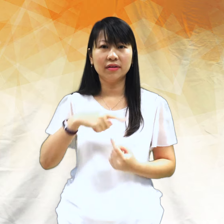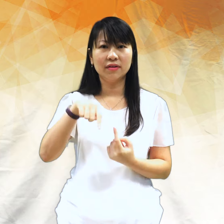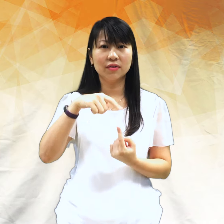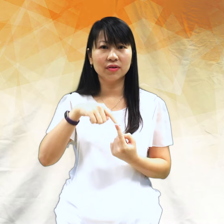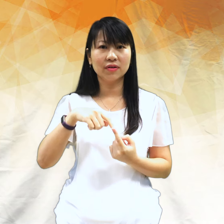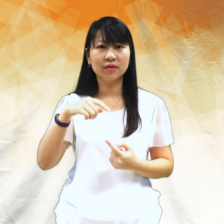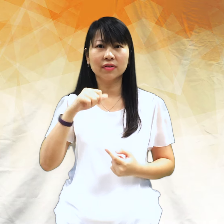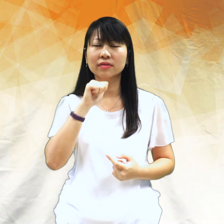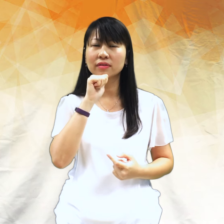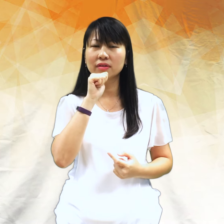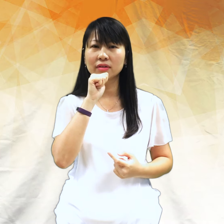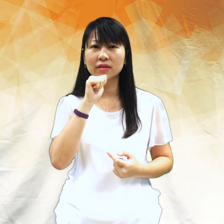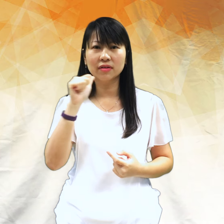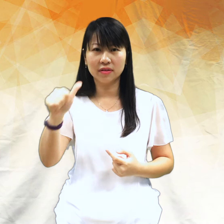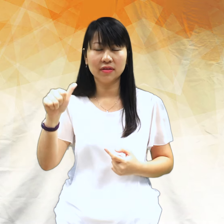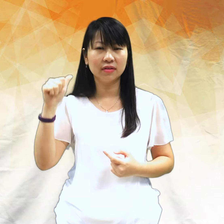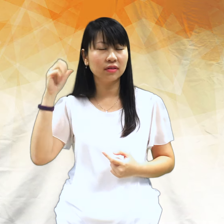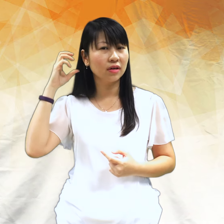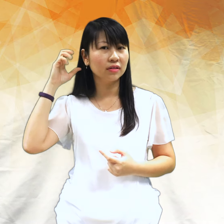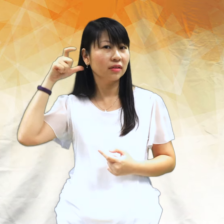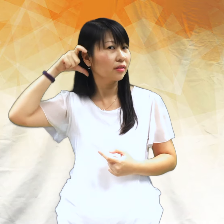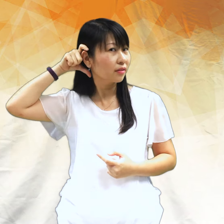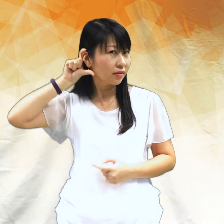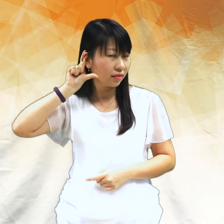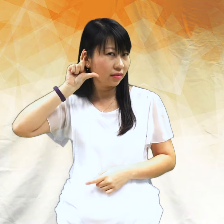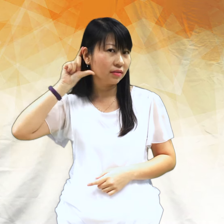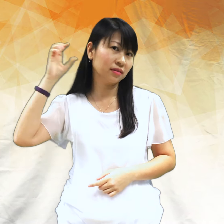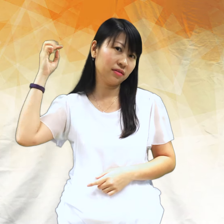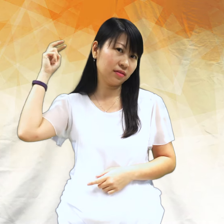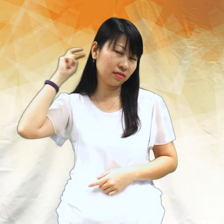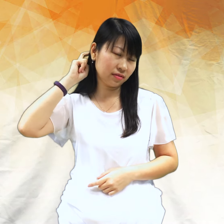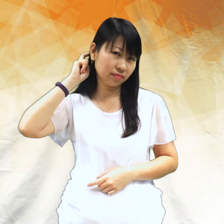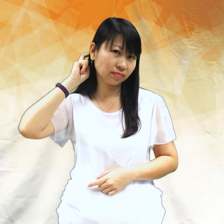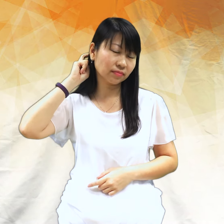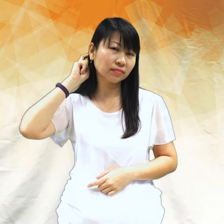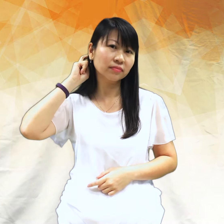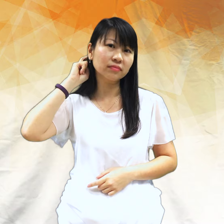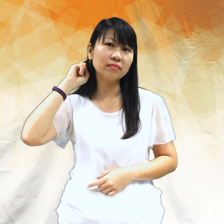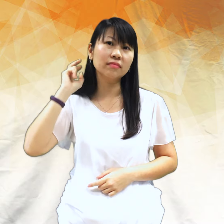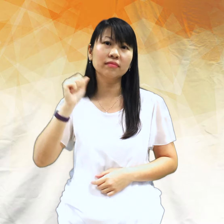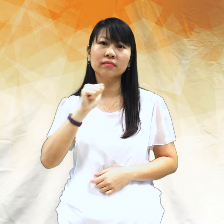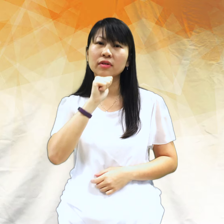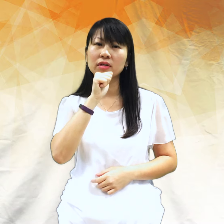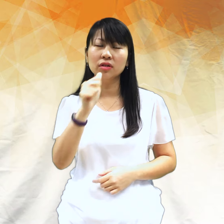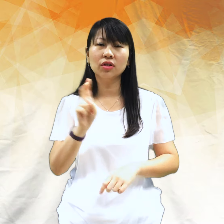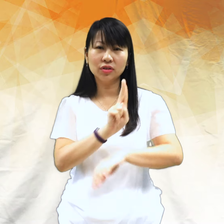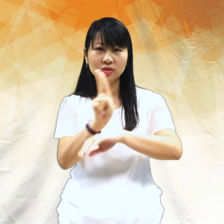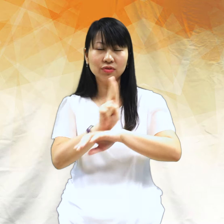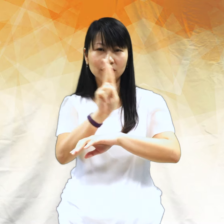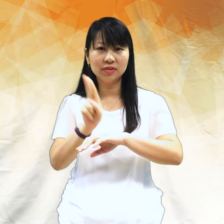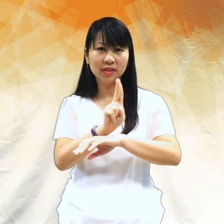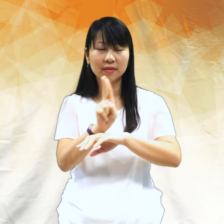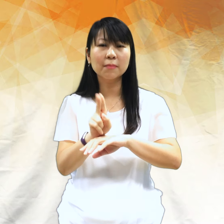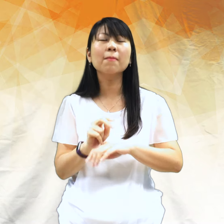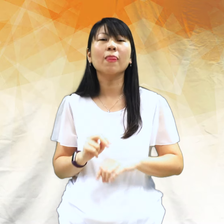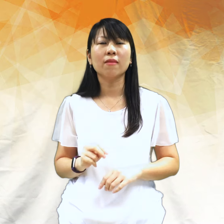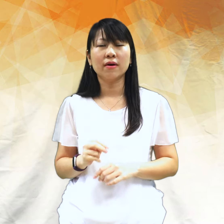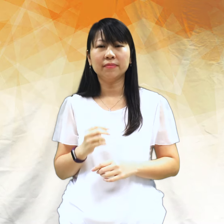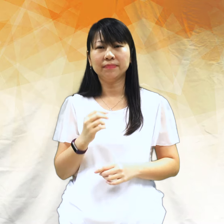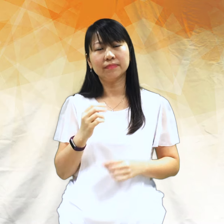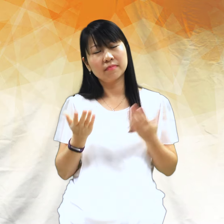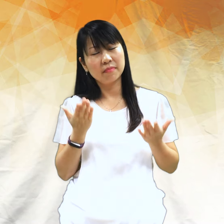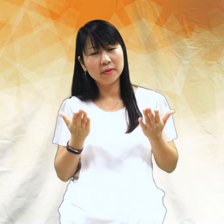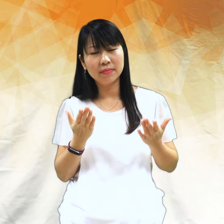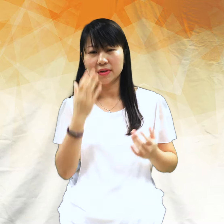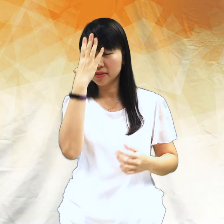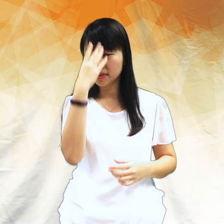When my son is not wearing his cochlear implant (CI) and hearing aids, such as